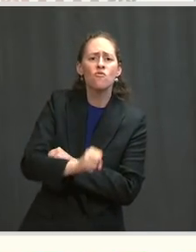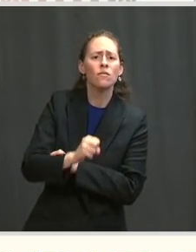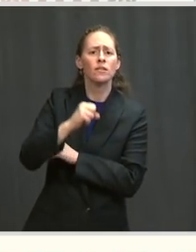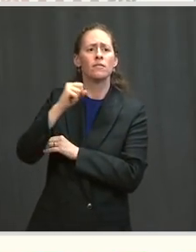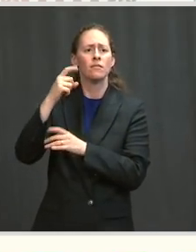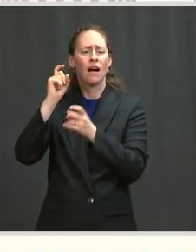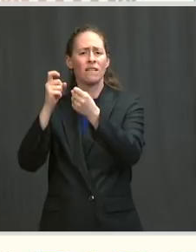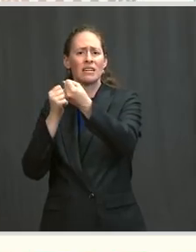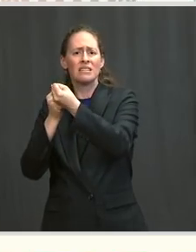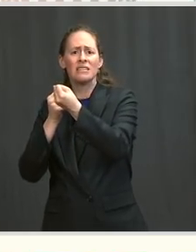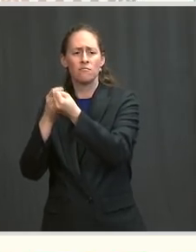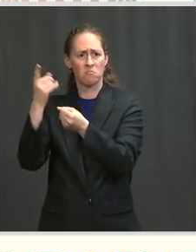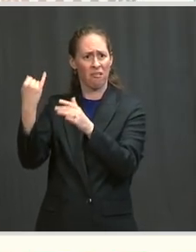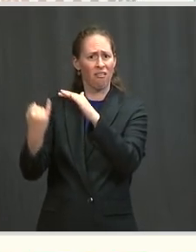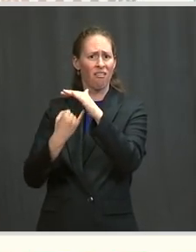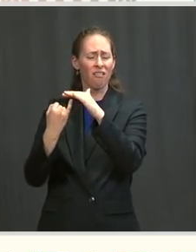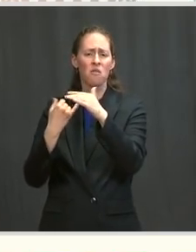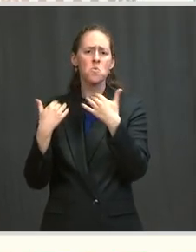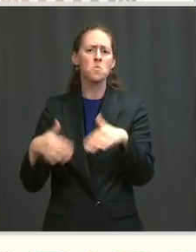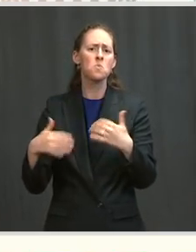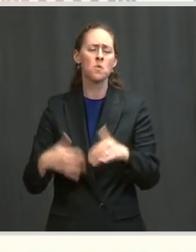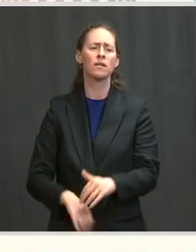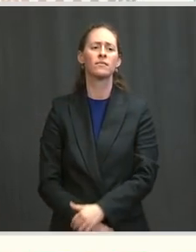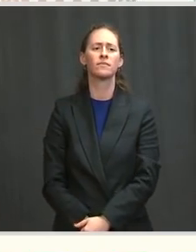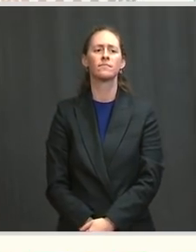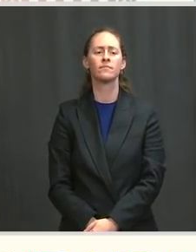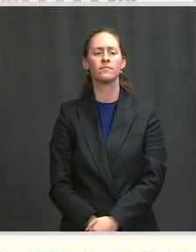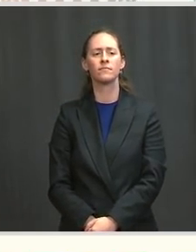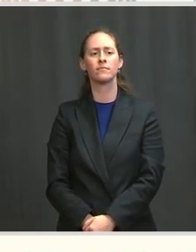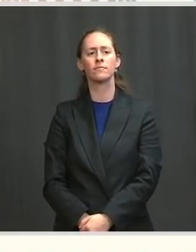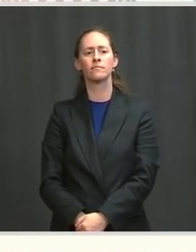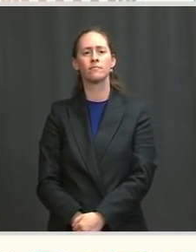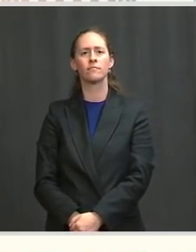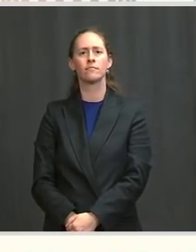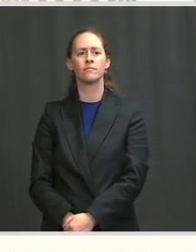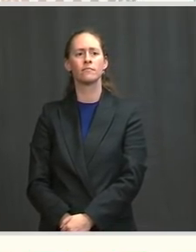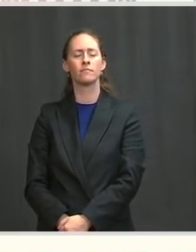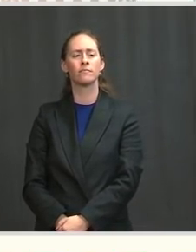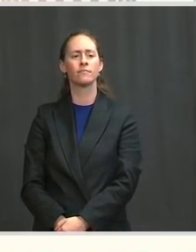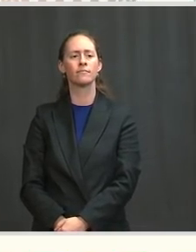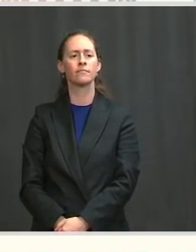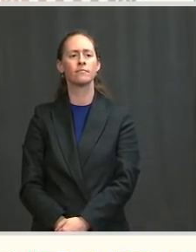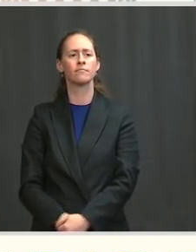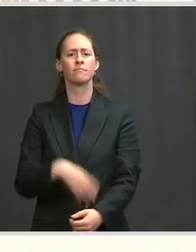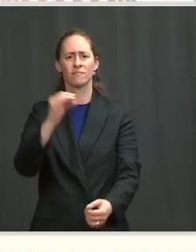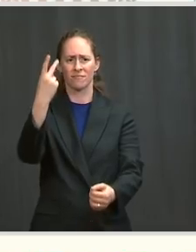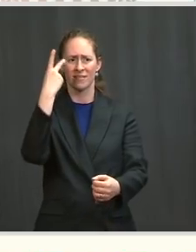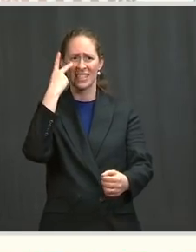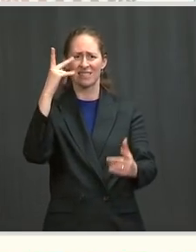to confront disproportionate levels of homelessness and poverty and unemployment